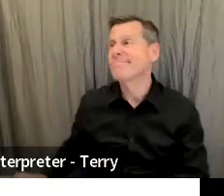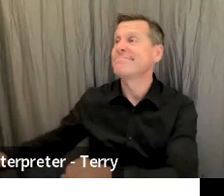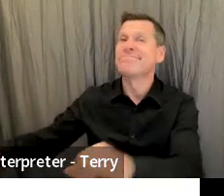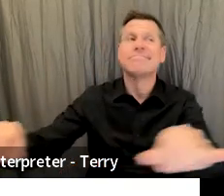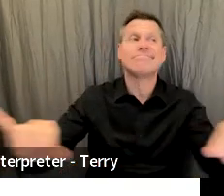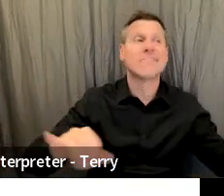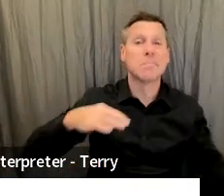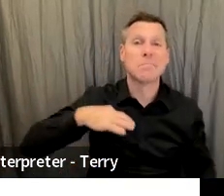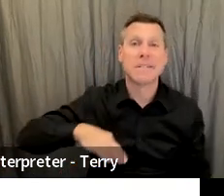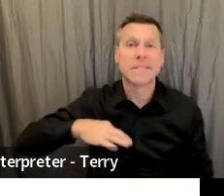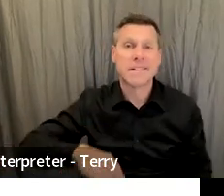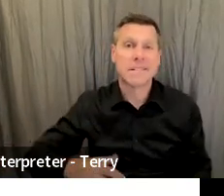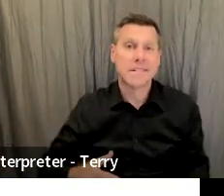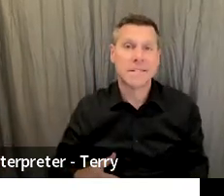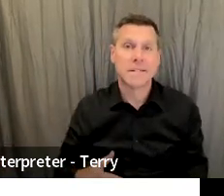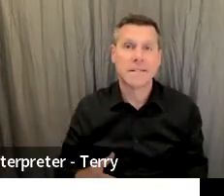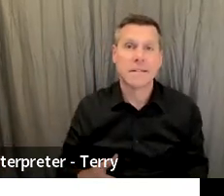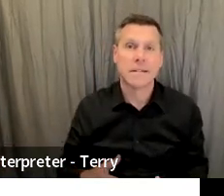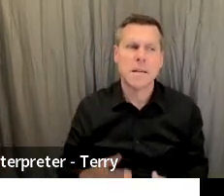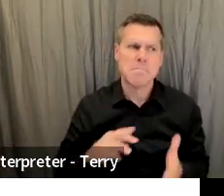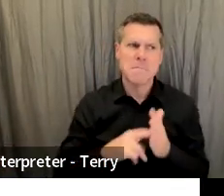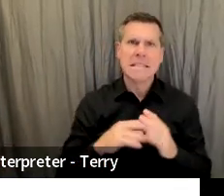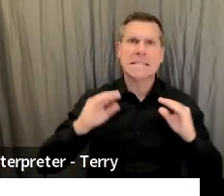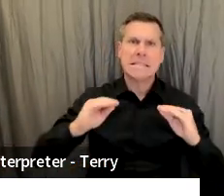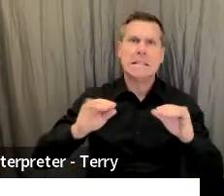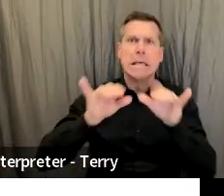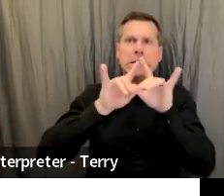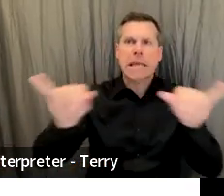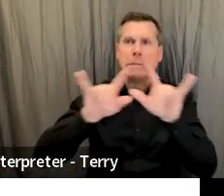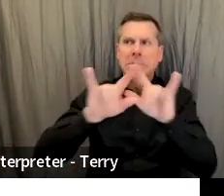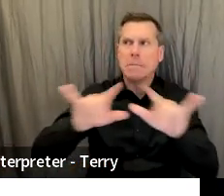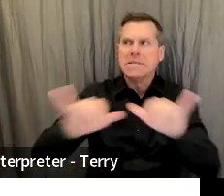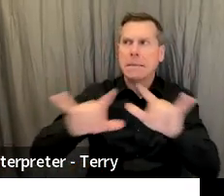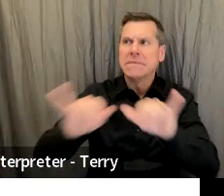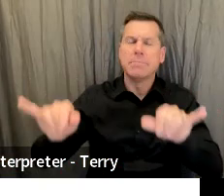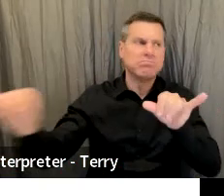have a standardized version of teaching, but because we want our students and our faculty members